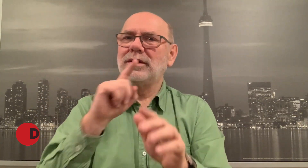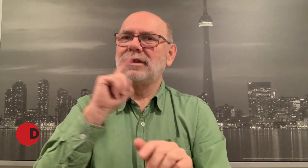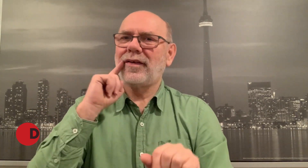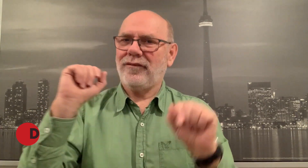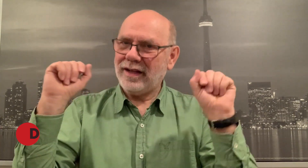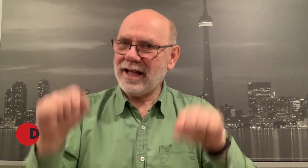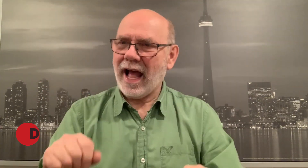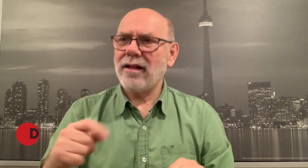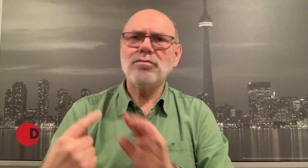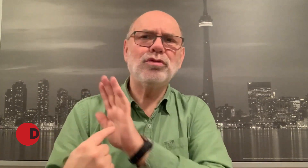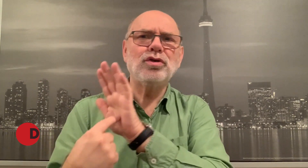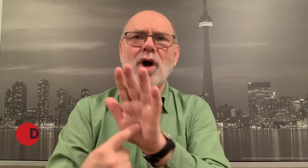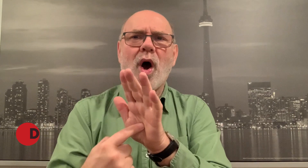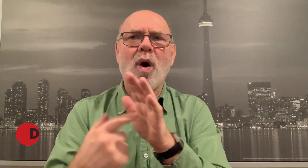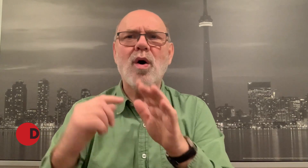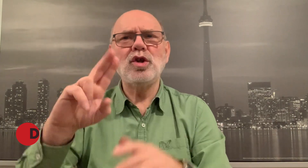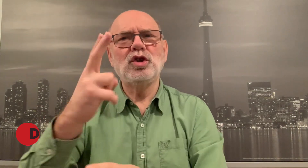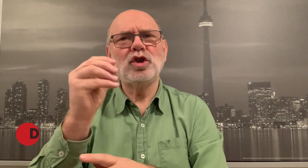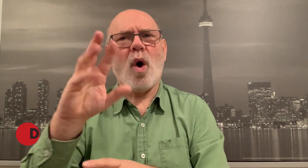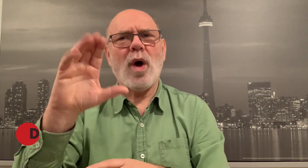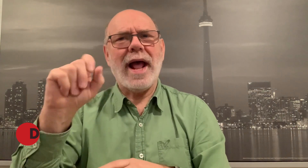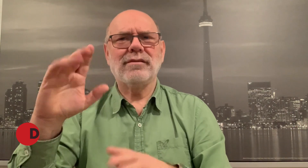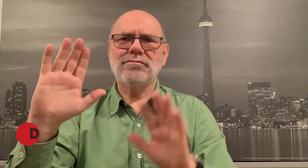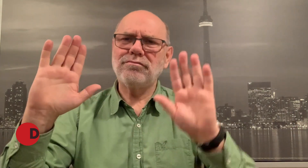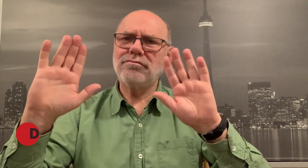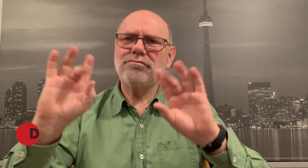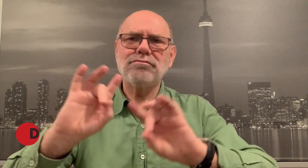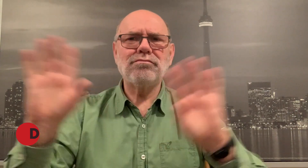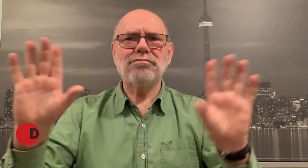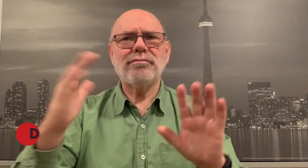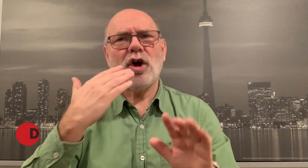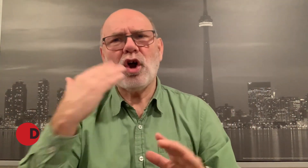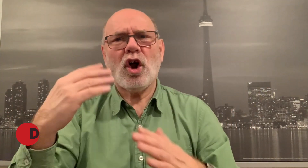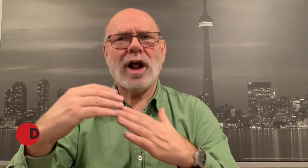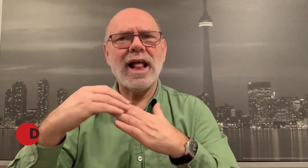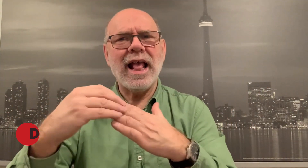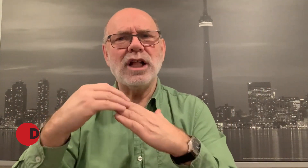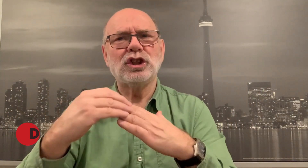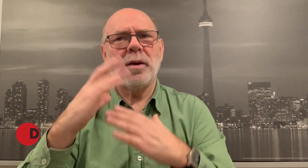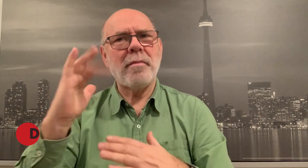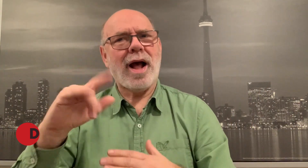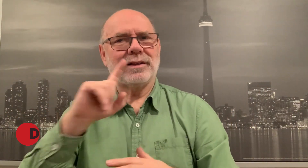that Deaf people can! This is also to show leadership by Deaf people,